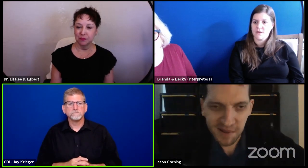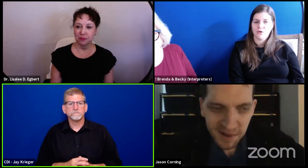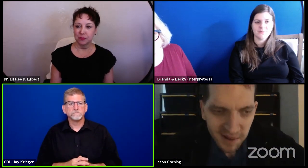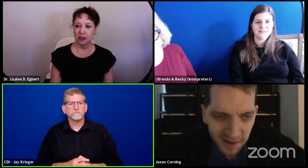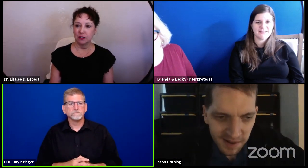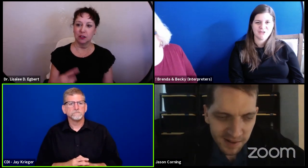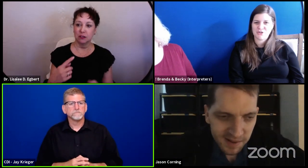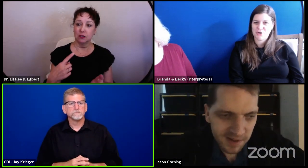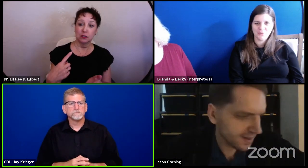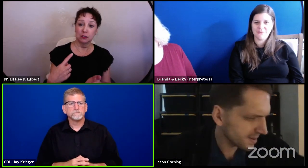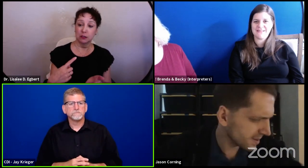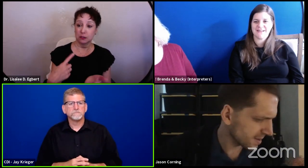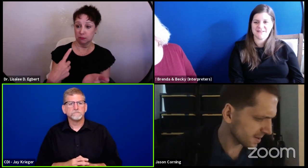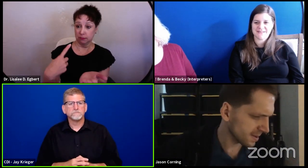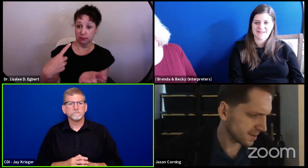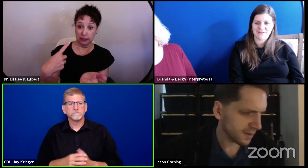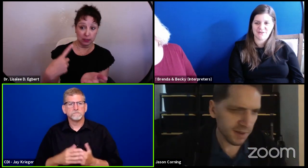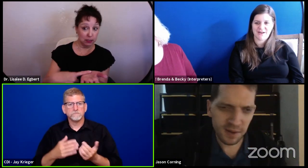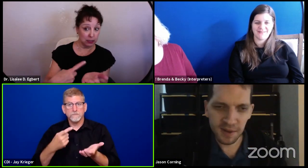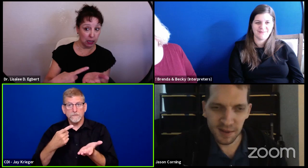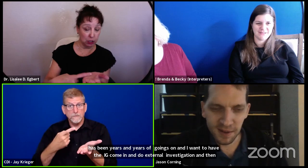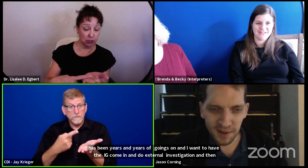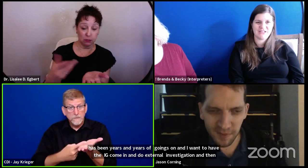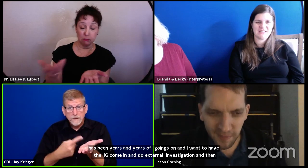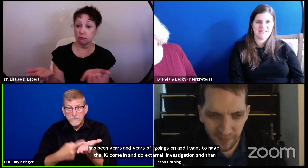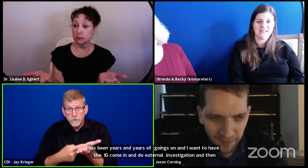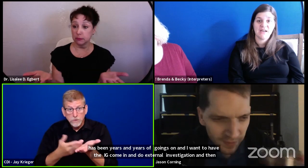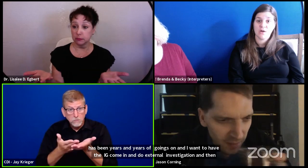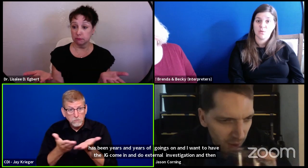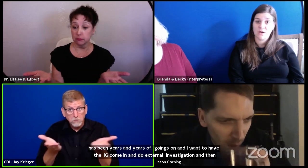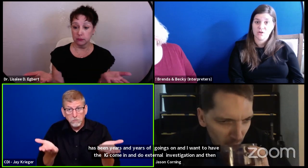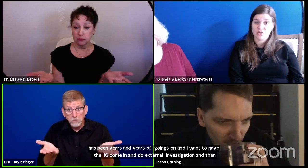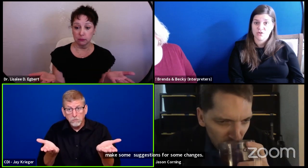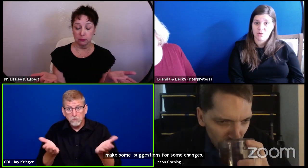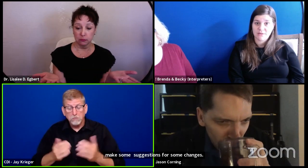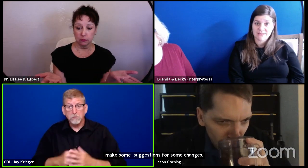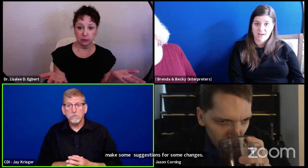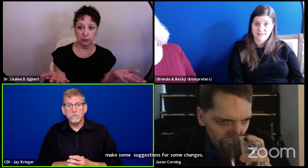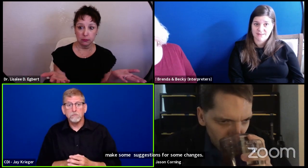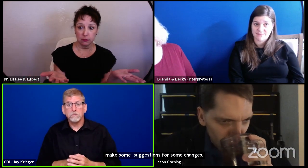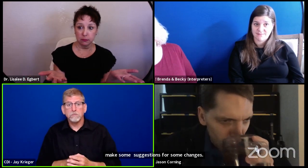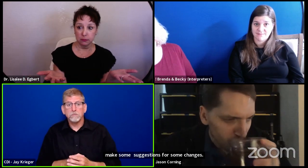Norma said she totally seconds Dr. Gray, what he just said.